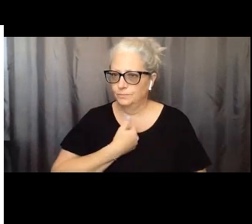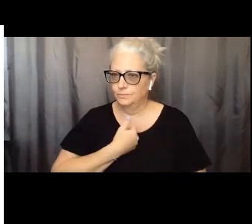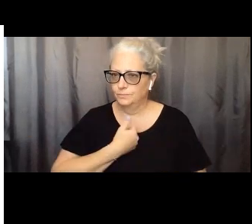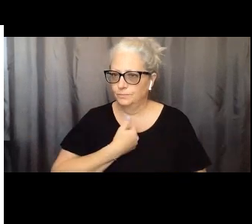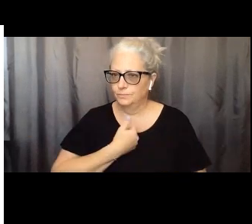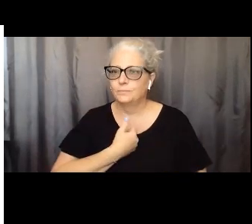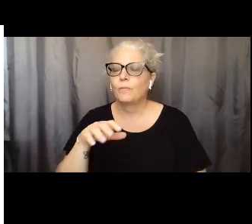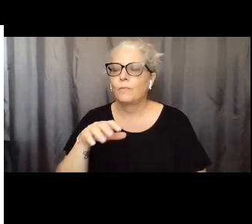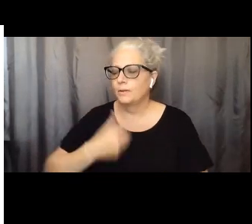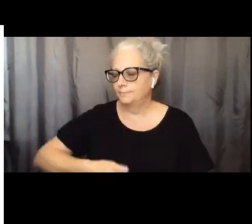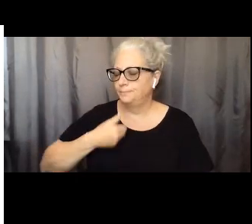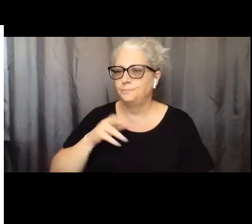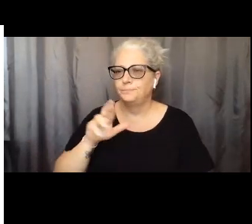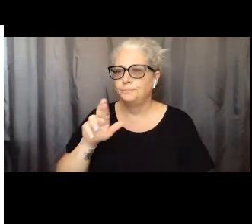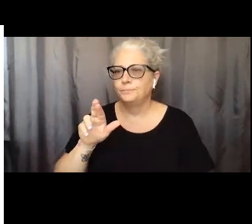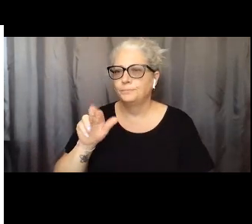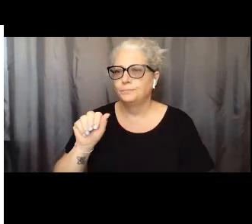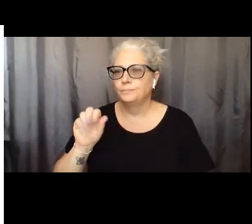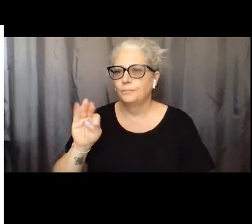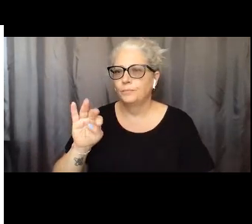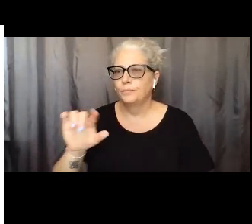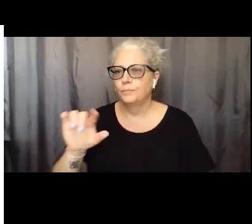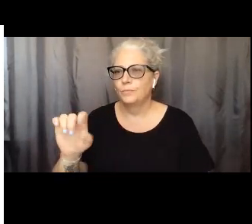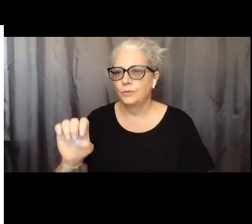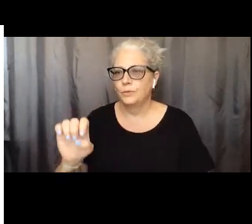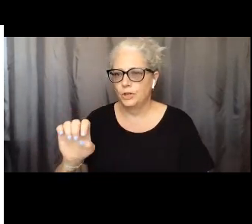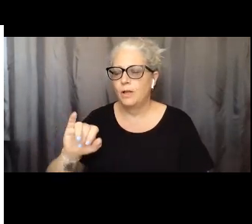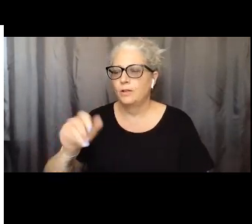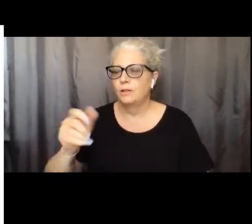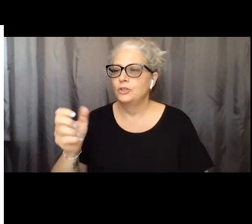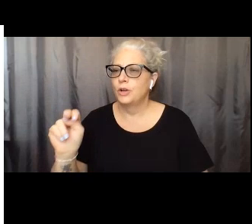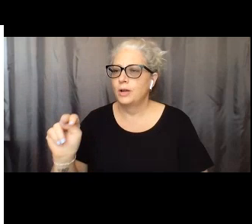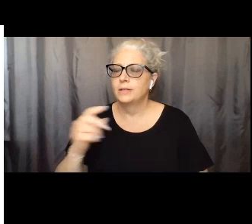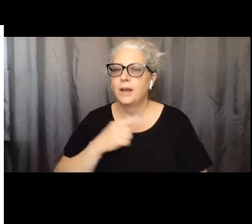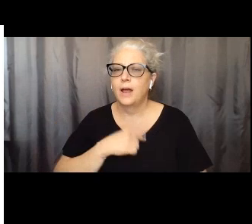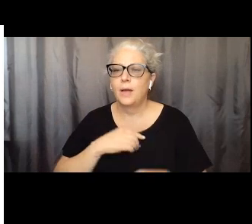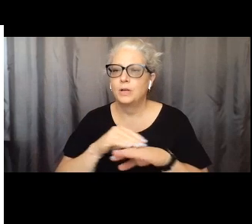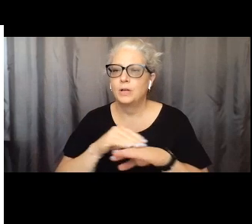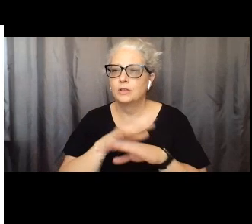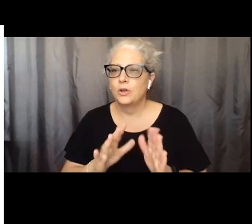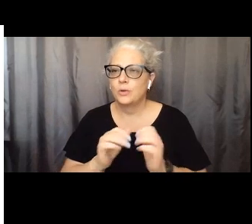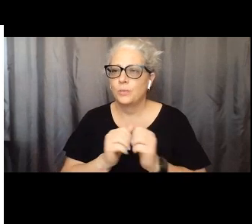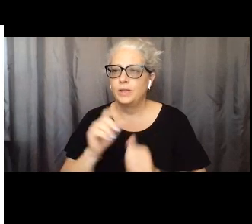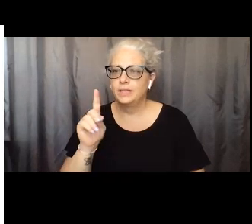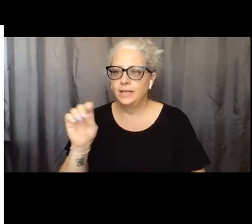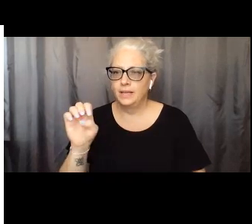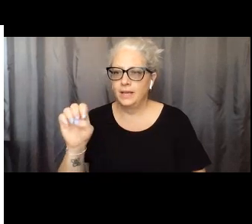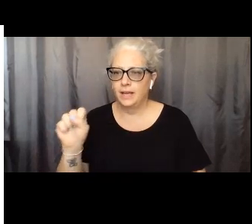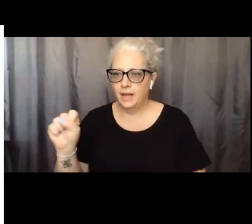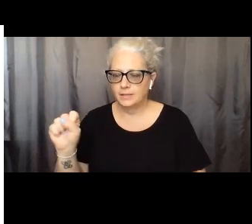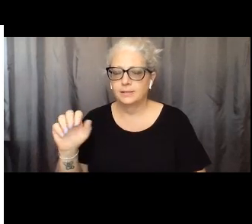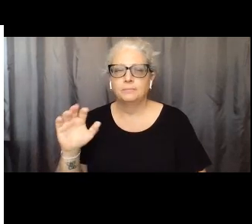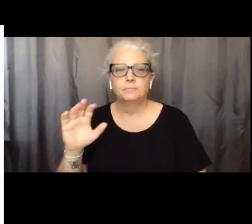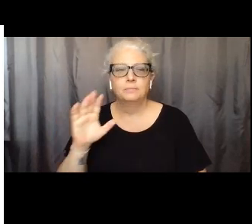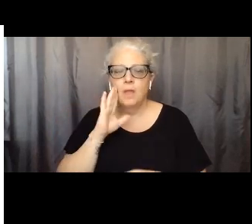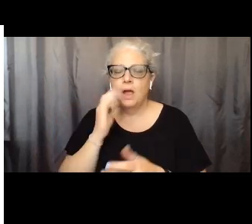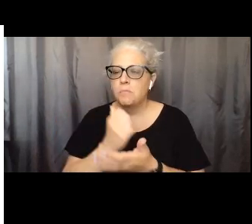Communications Consultant with DES, and I'll just help facilitate the questions that we've received.